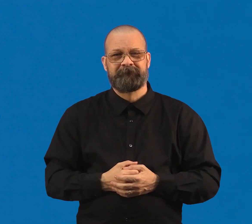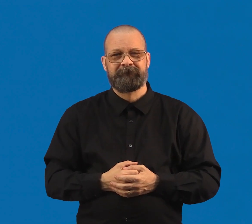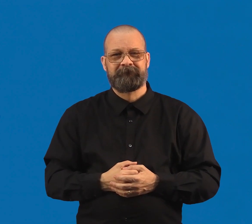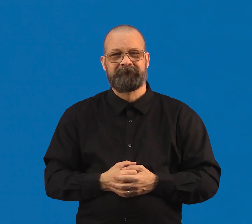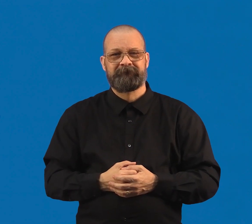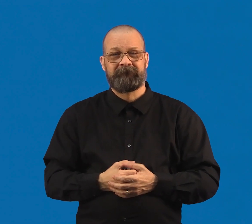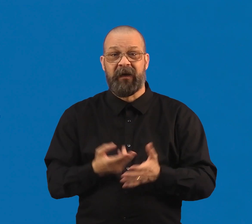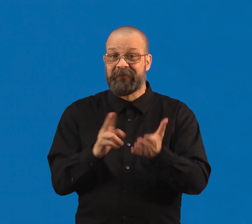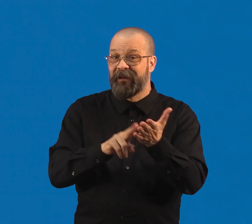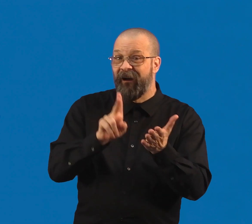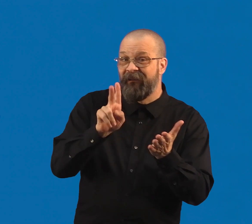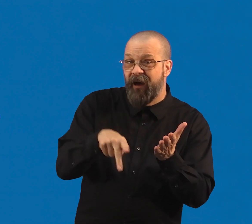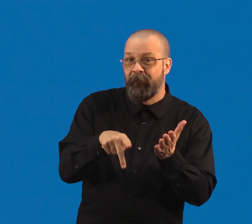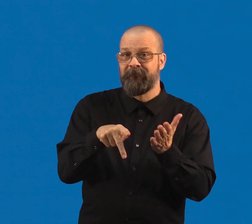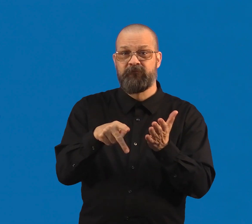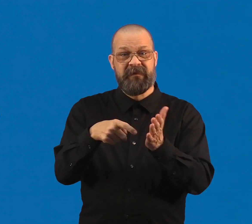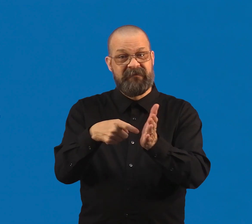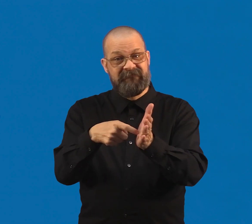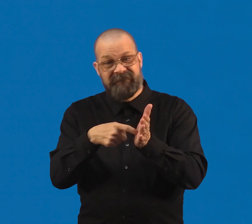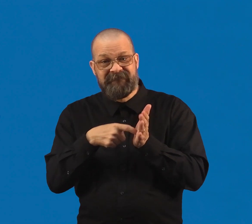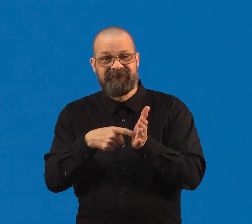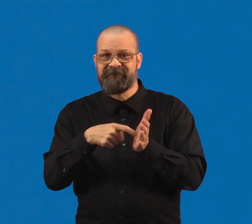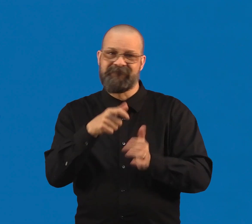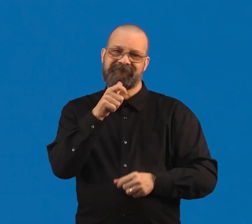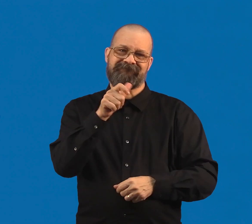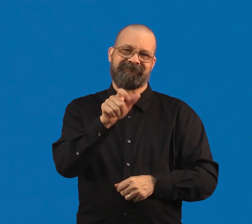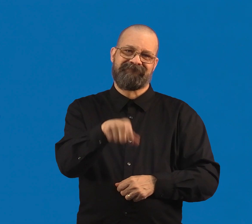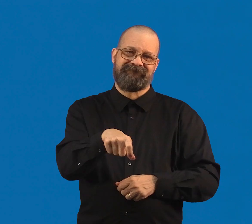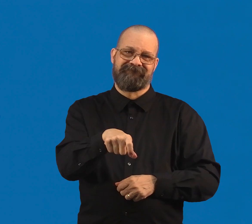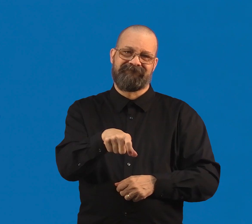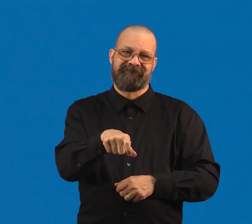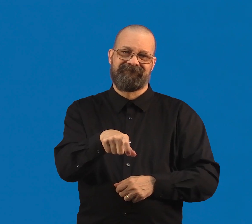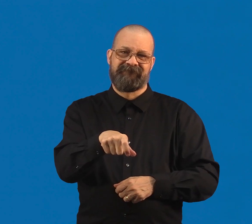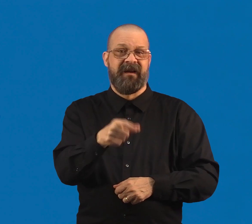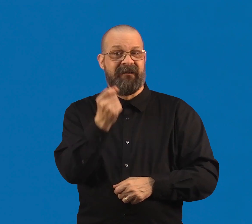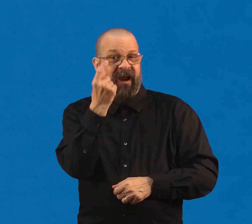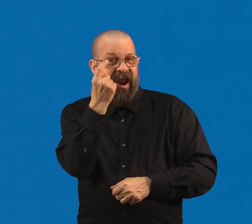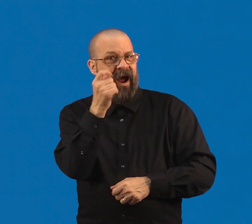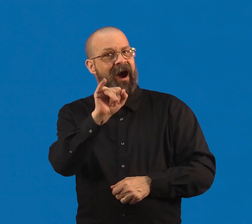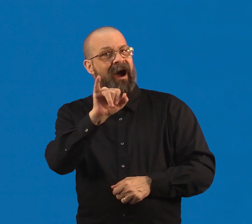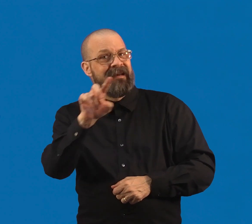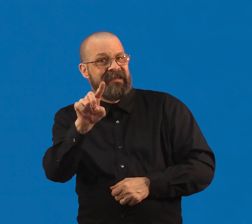but should bring your Driver’s License or State-Issued ID